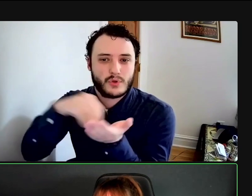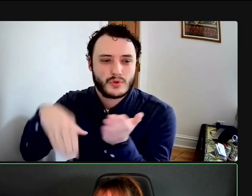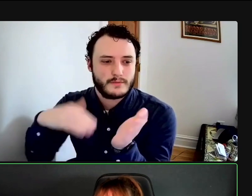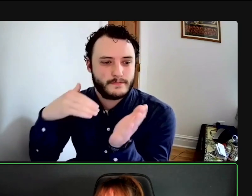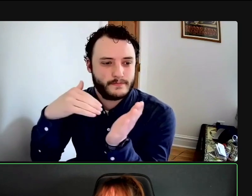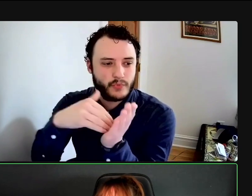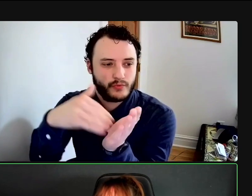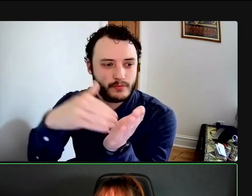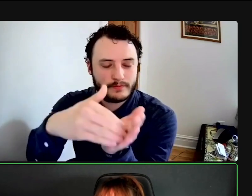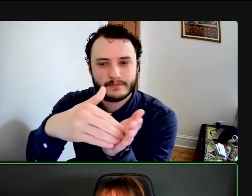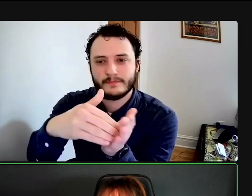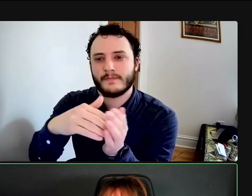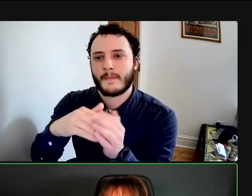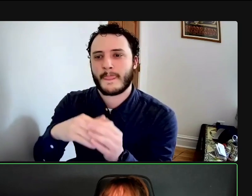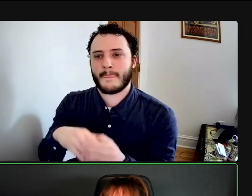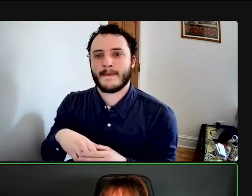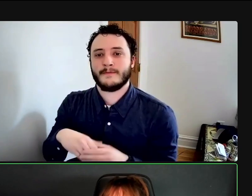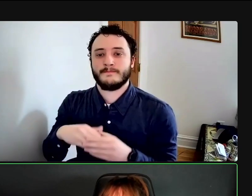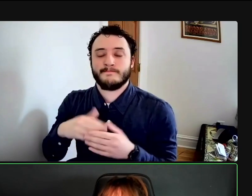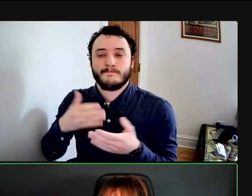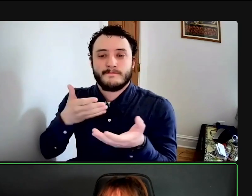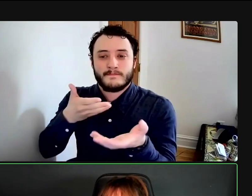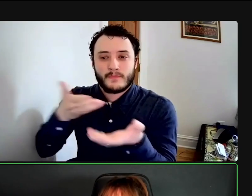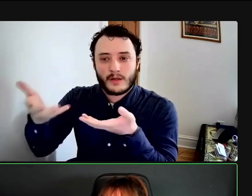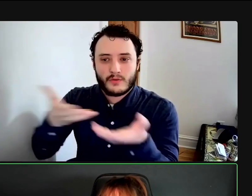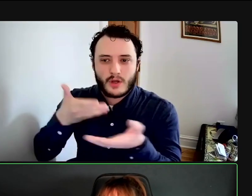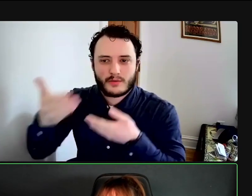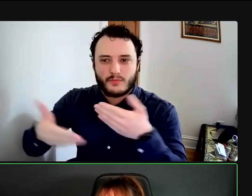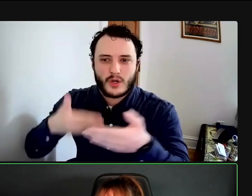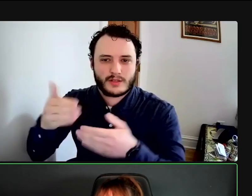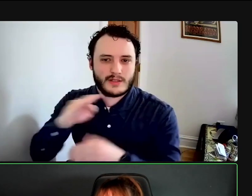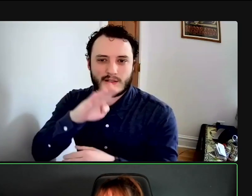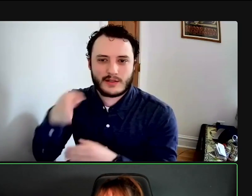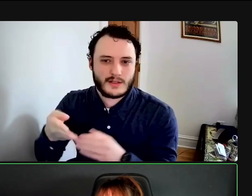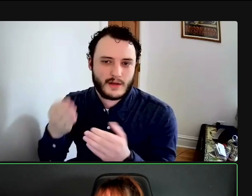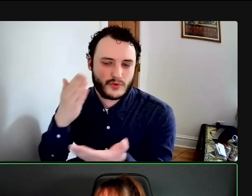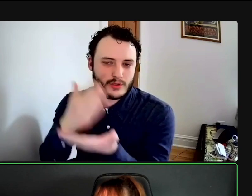Remember to check in frequently with that deaf student.